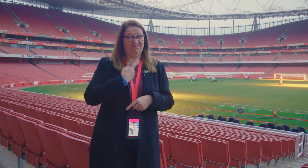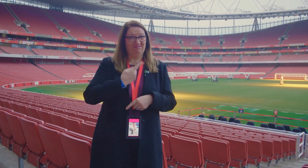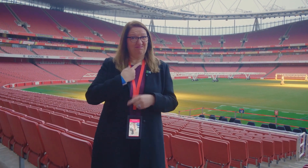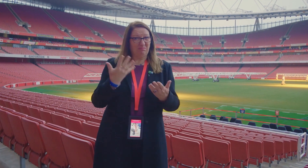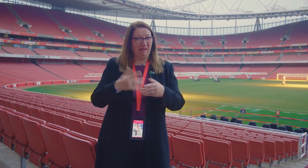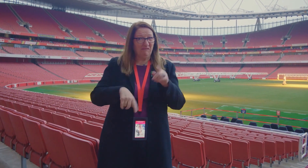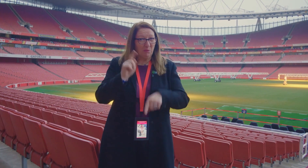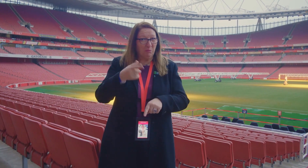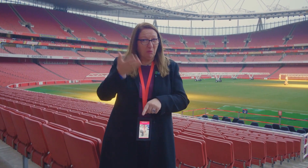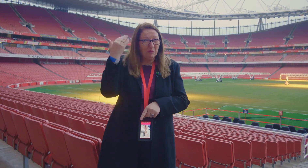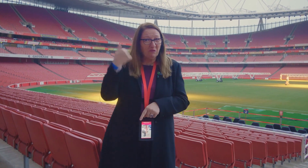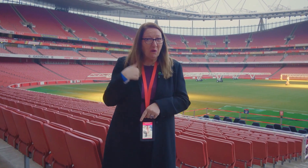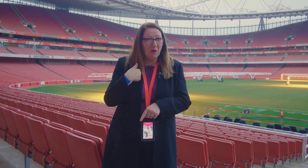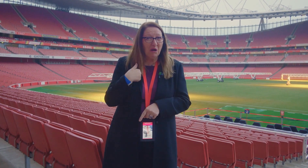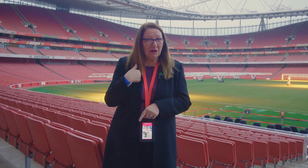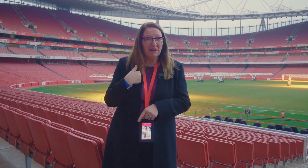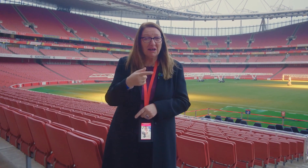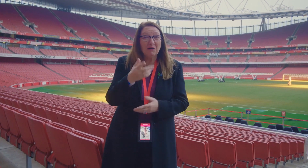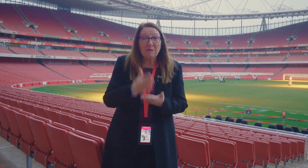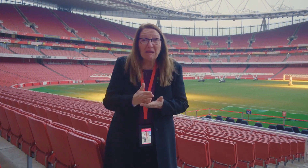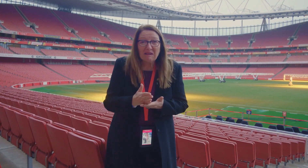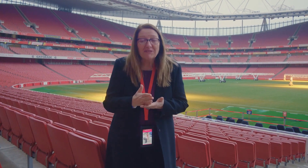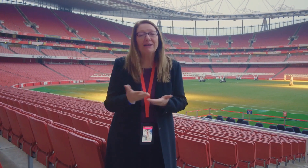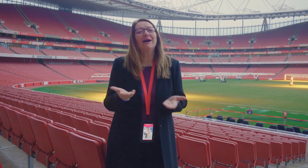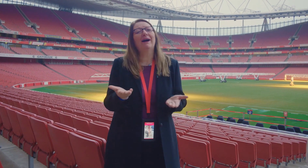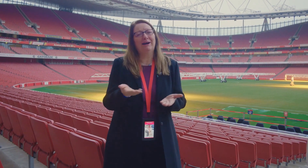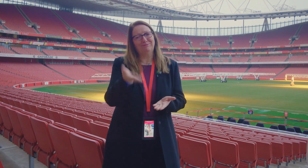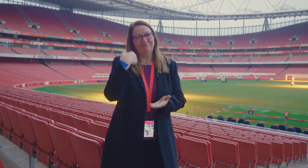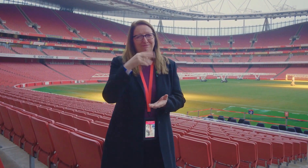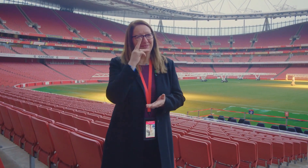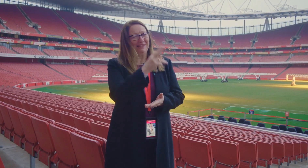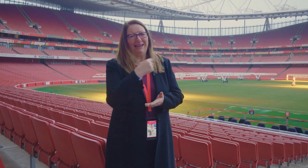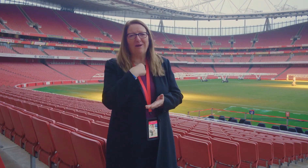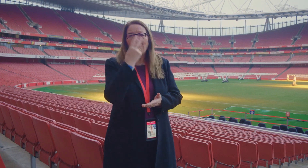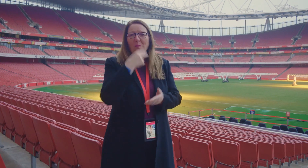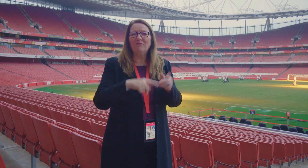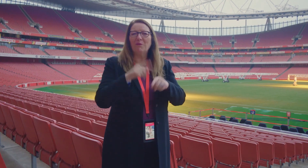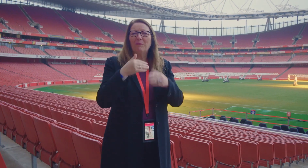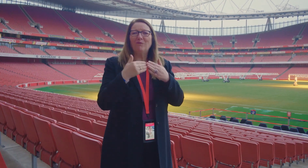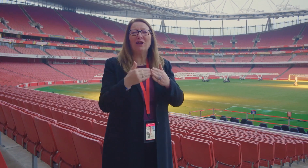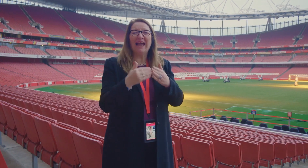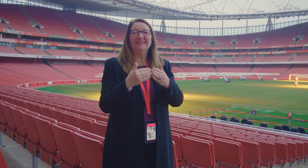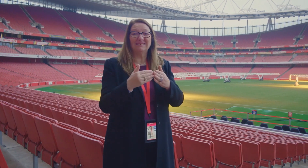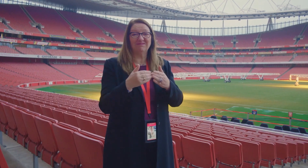I used play football and if you don't believe me come and meet some of my old footballing friends,